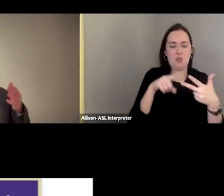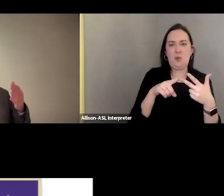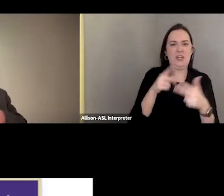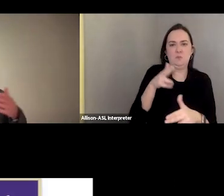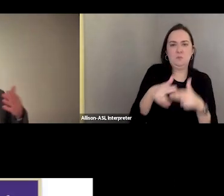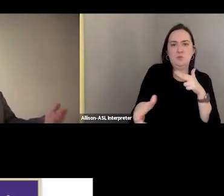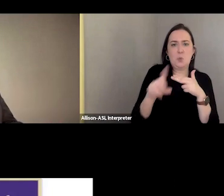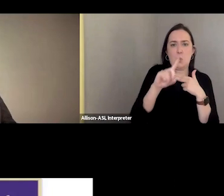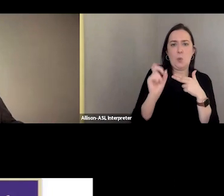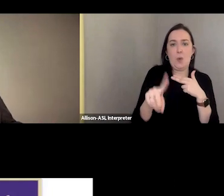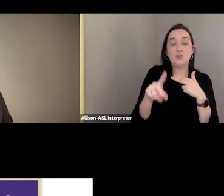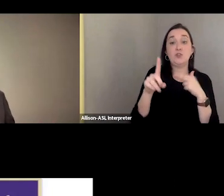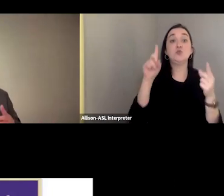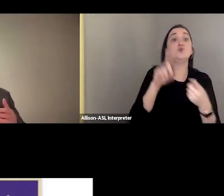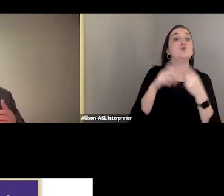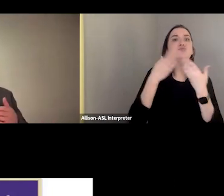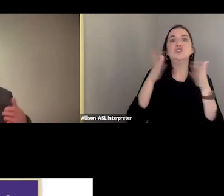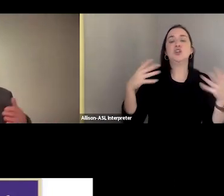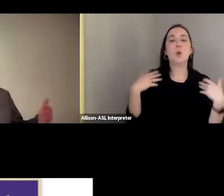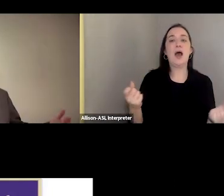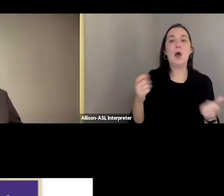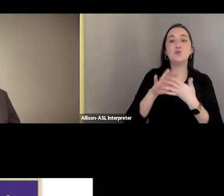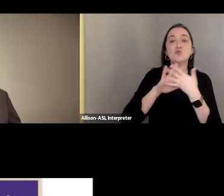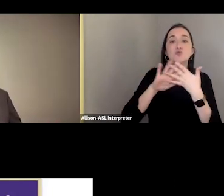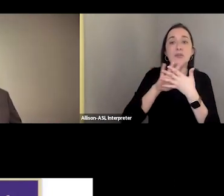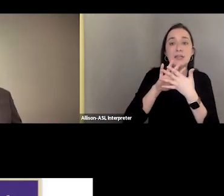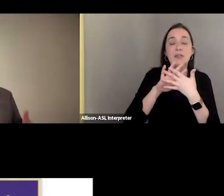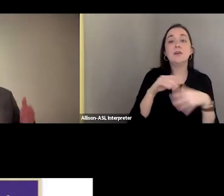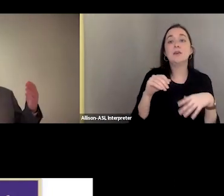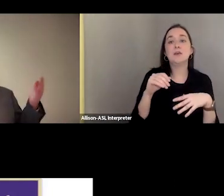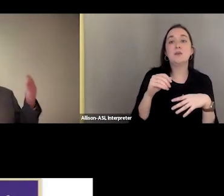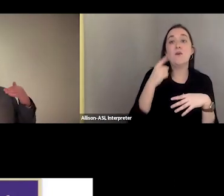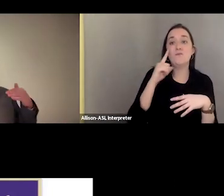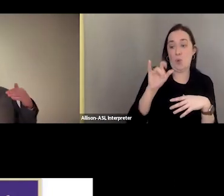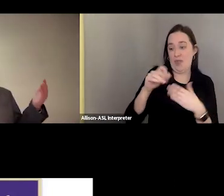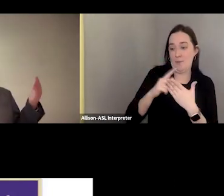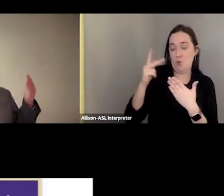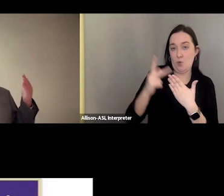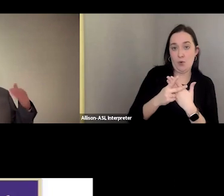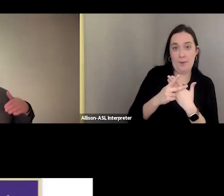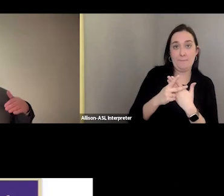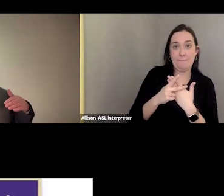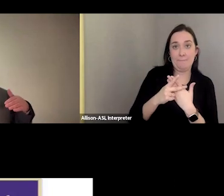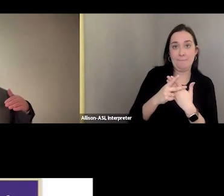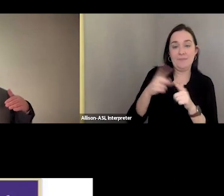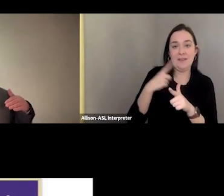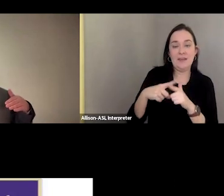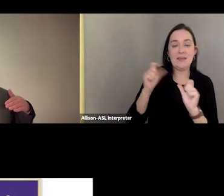to your general health screen or to your campus screening programs to identify those who are having some sort of problem